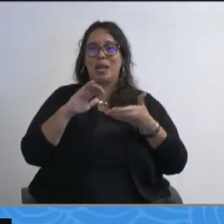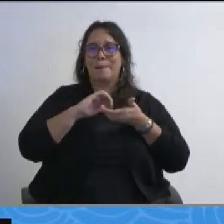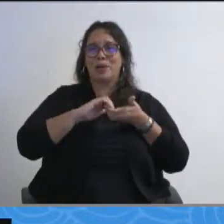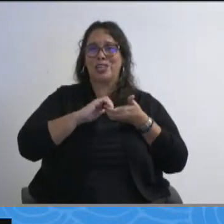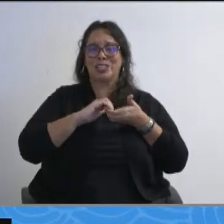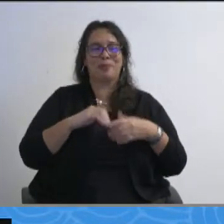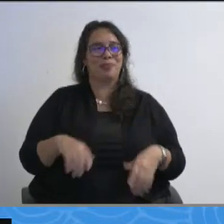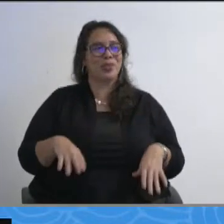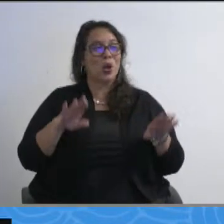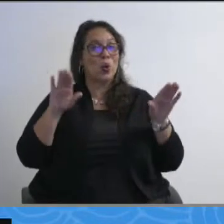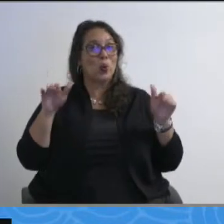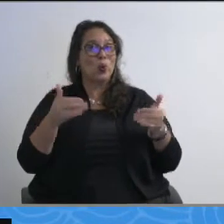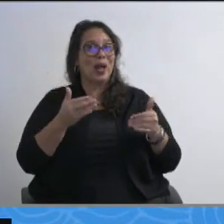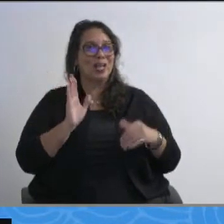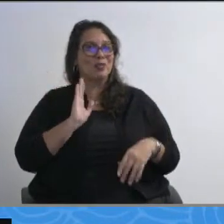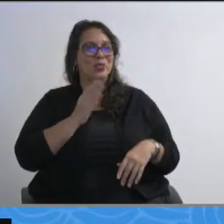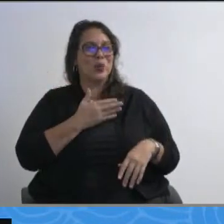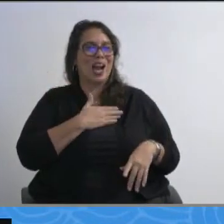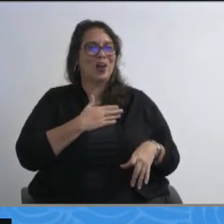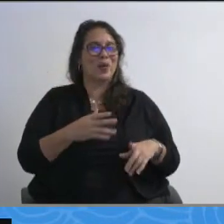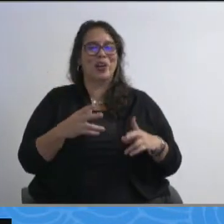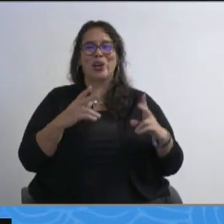Welcome to our virtual Education Celebration page.